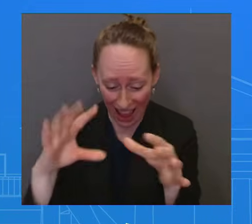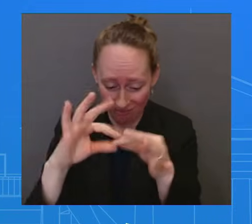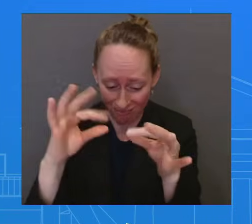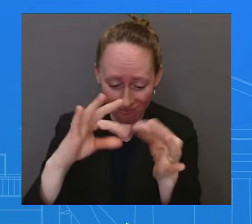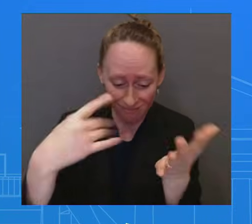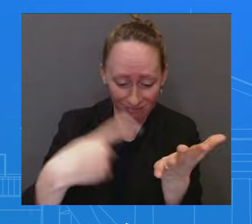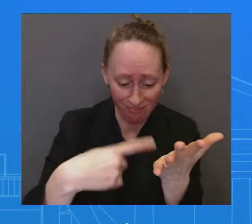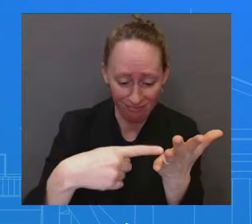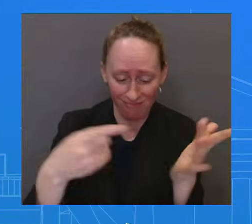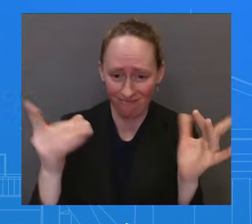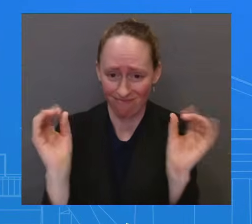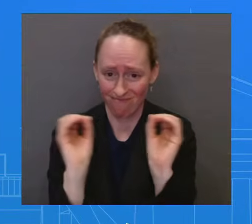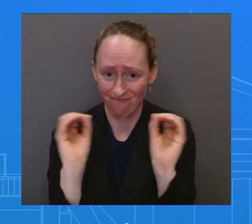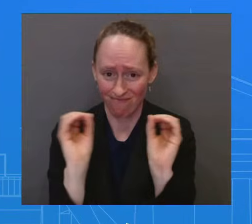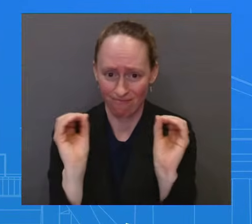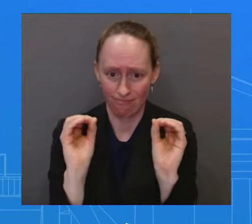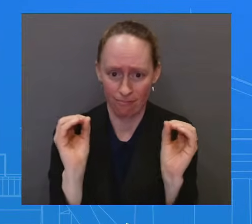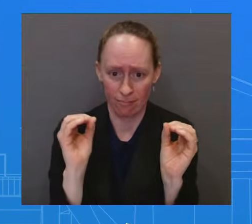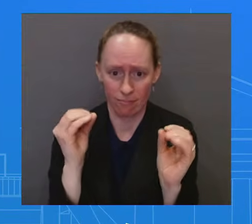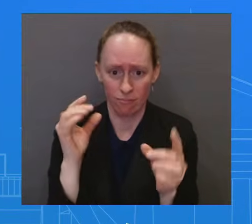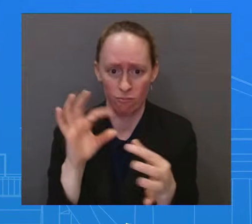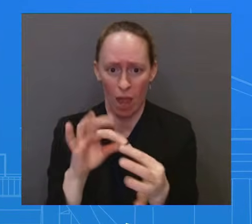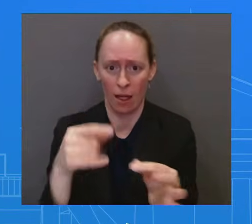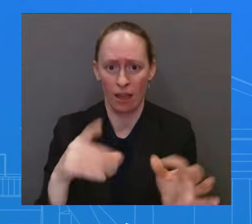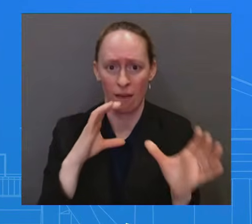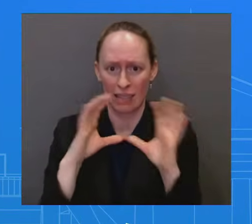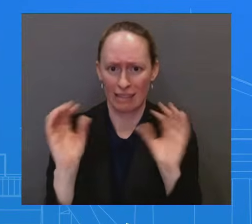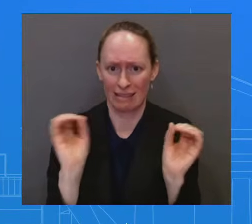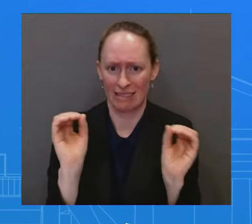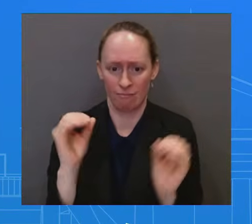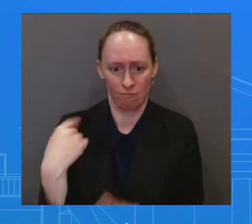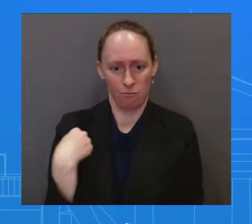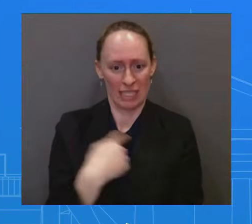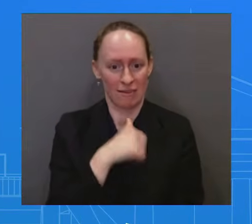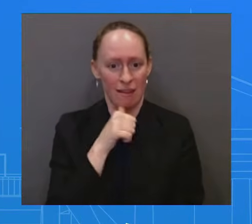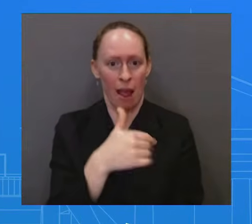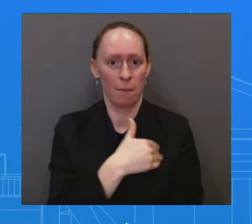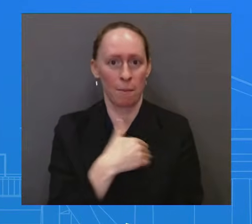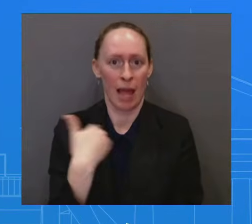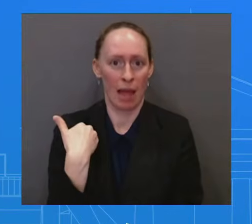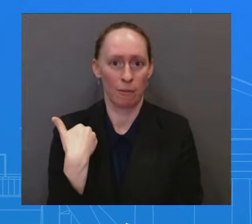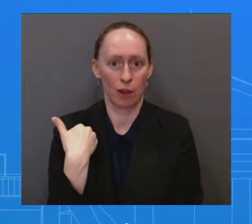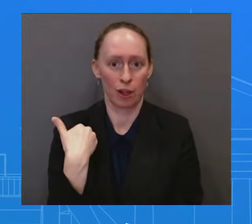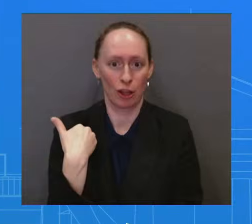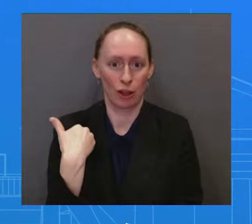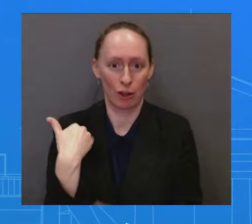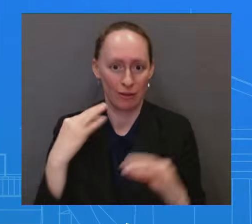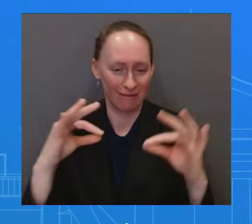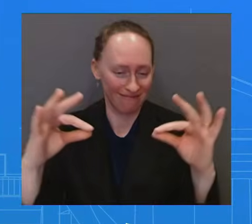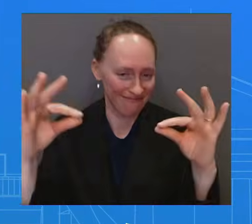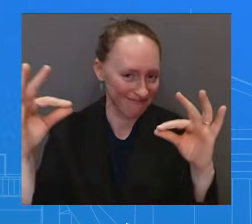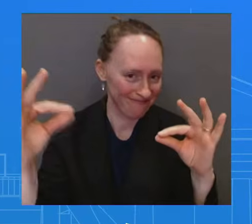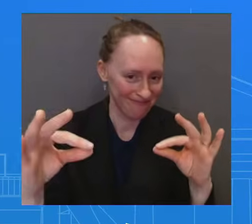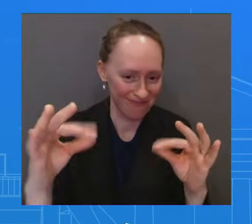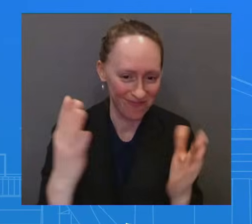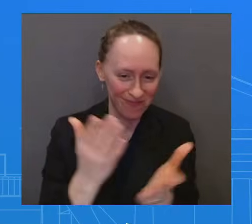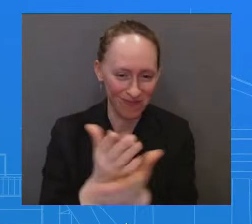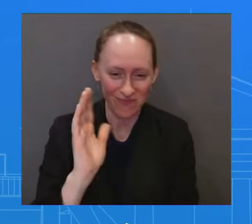So, you have to talk to them about that. All right. Thanks, guys. The Press: Karine, do you have a readout of the week ahead and what the President is up to for holidays? Ms. Jean-Pierre: Oh, we're going to have something later on